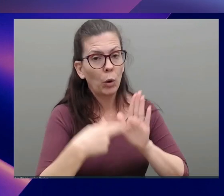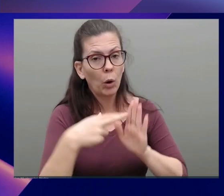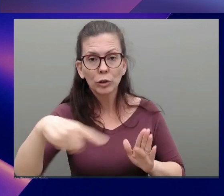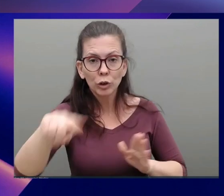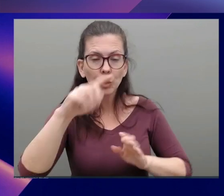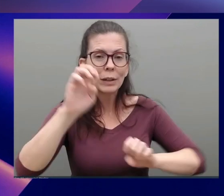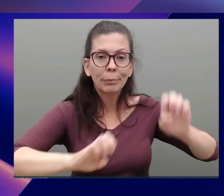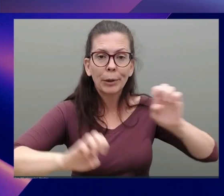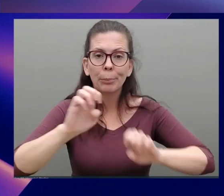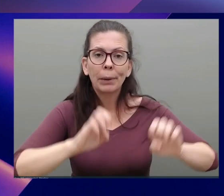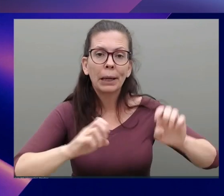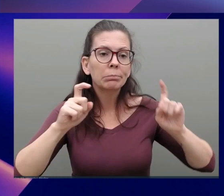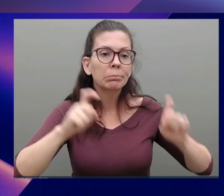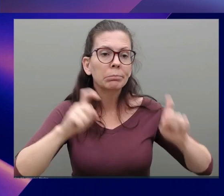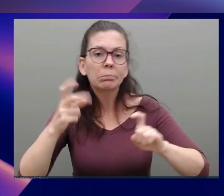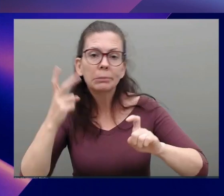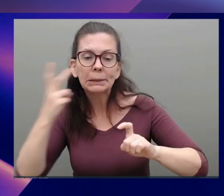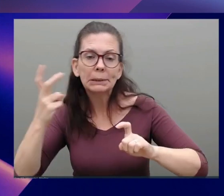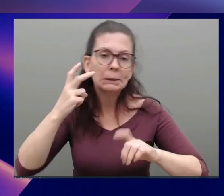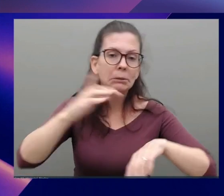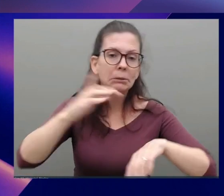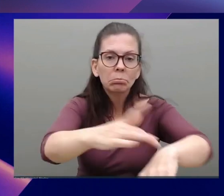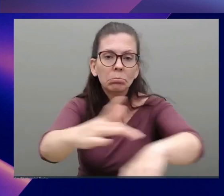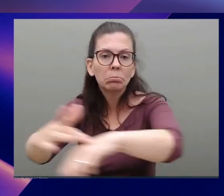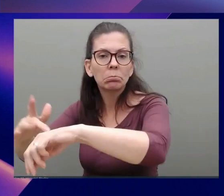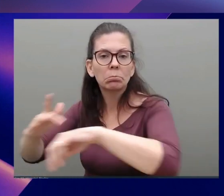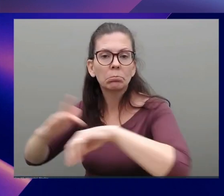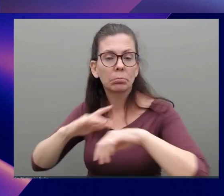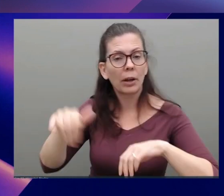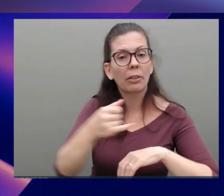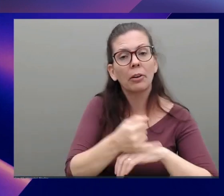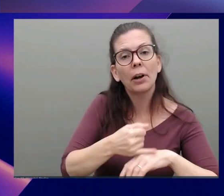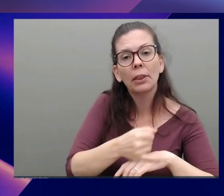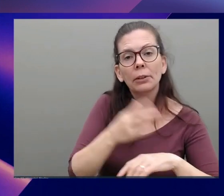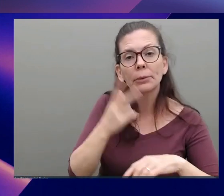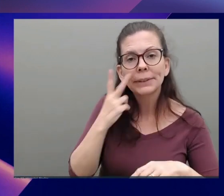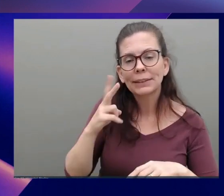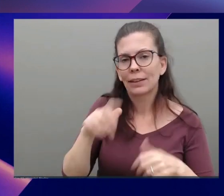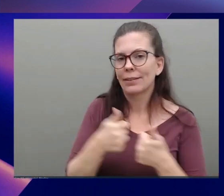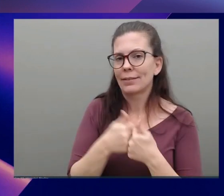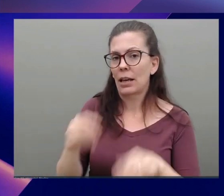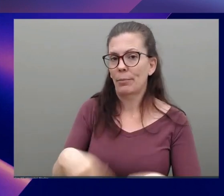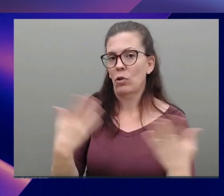and to explore the islands, the other islands, what the game has to offer other than the Cloud Practitioner.